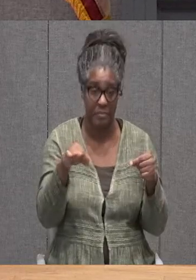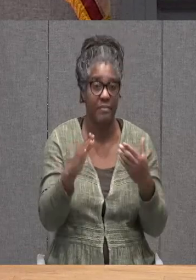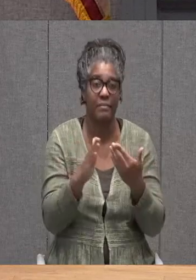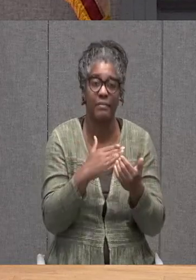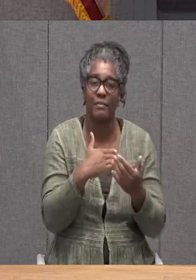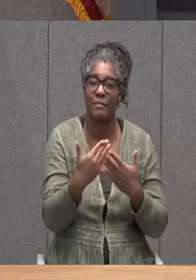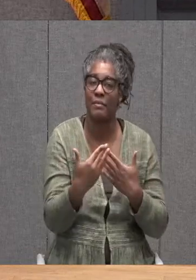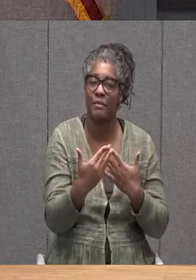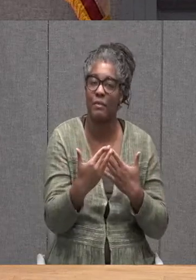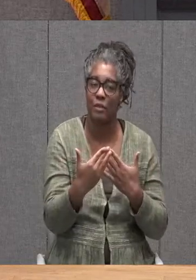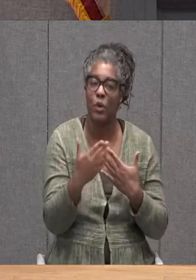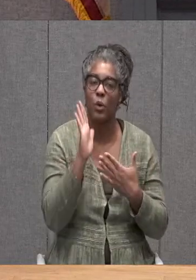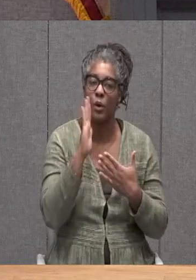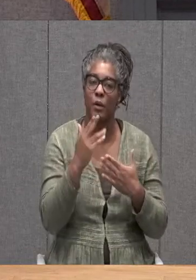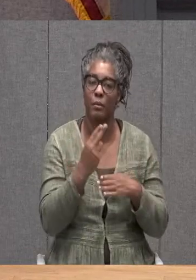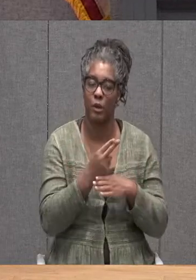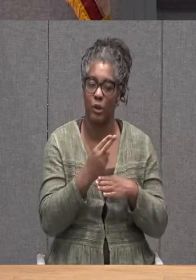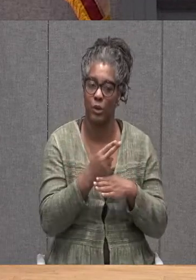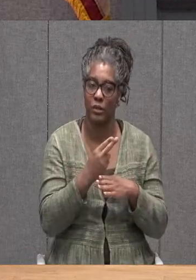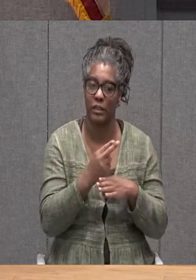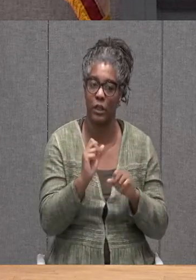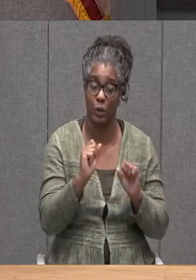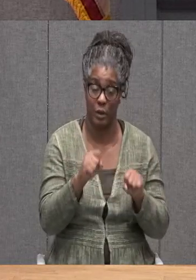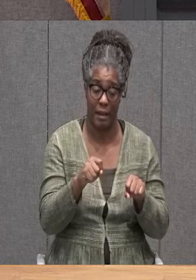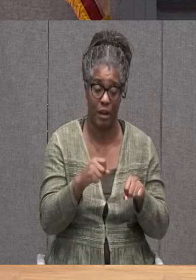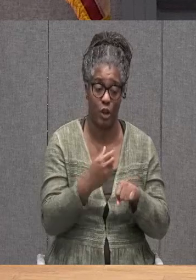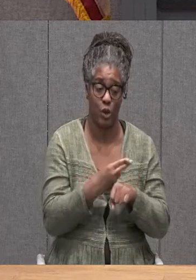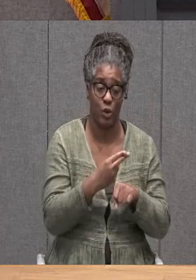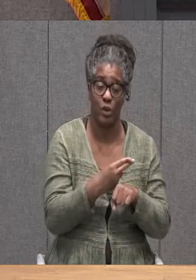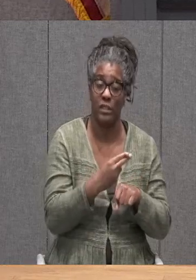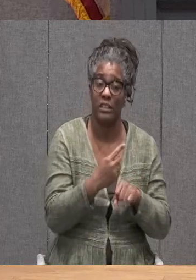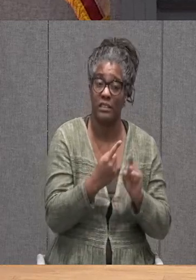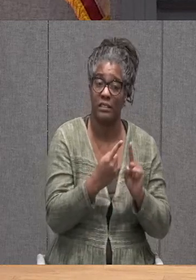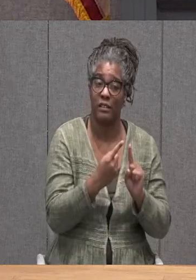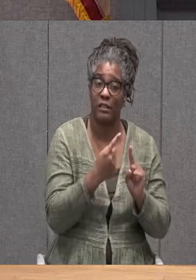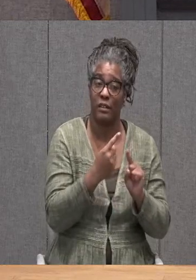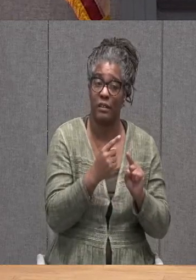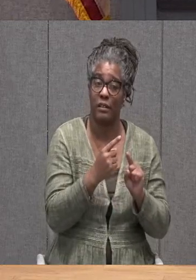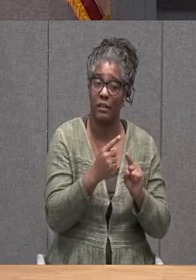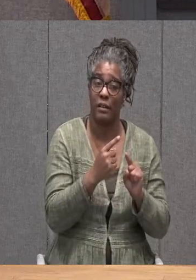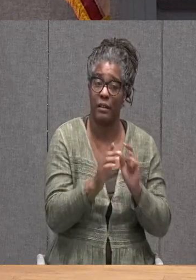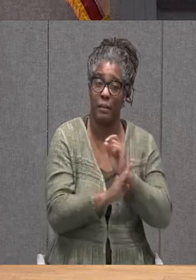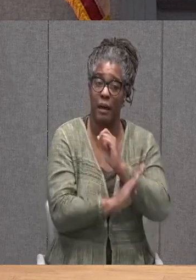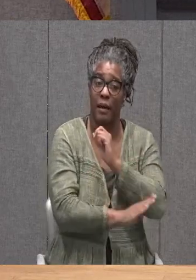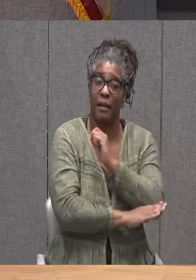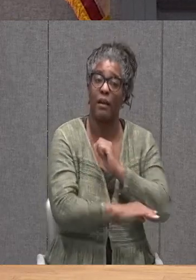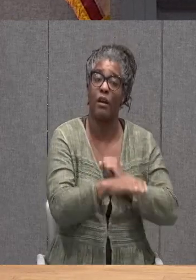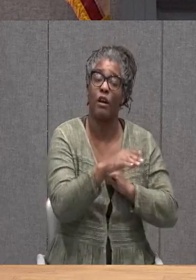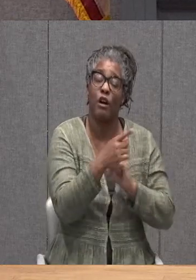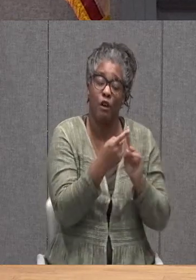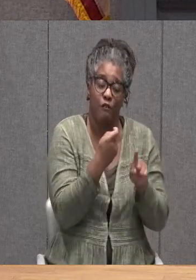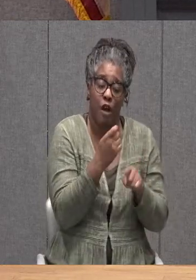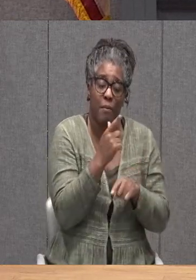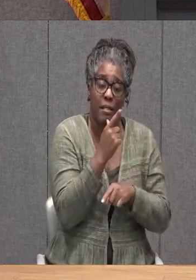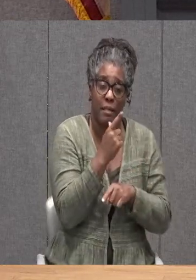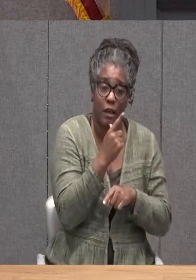you can get just one like your lunch came in, or you can get lots of bags if you don't have the ones from the lunches,